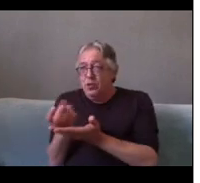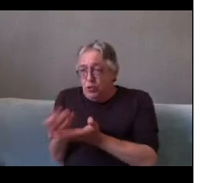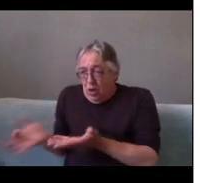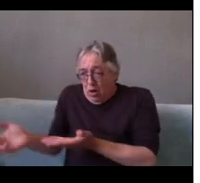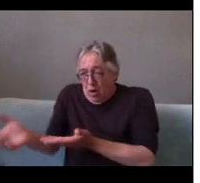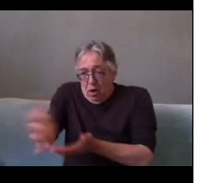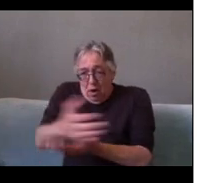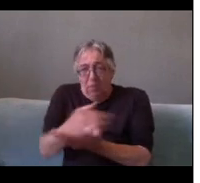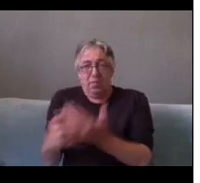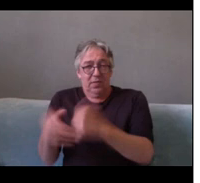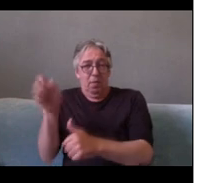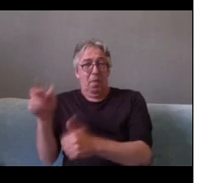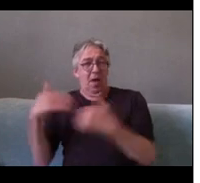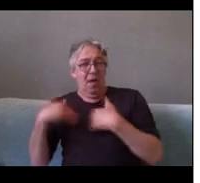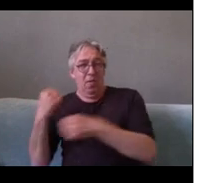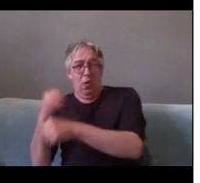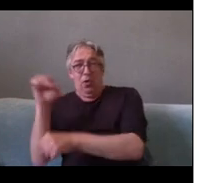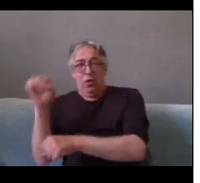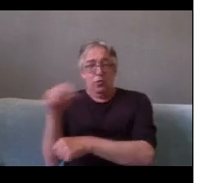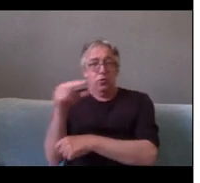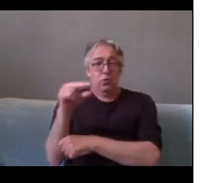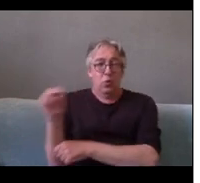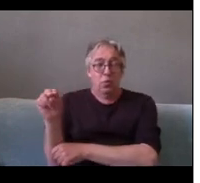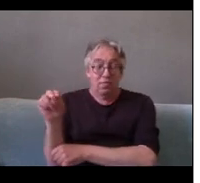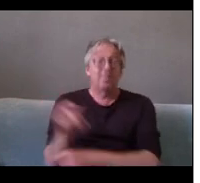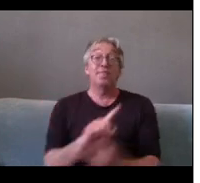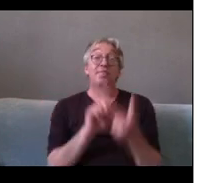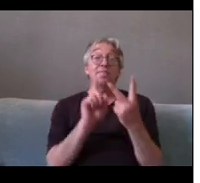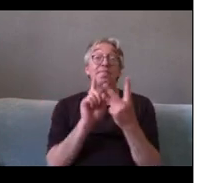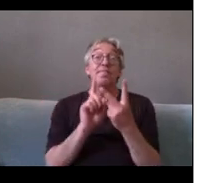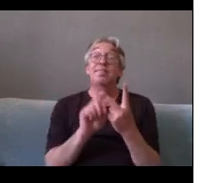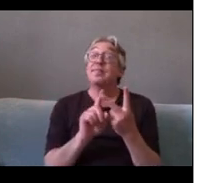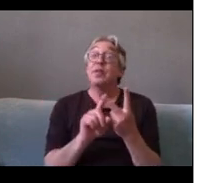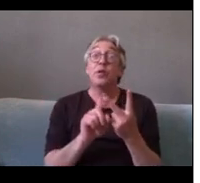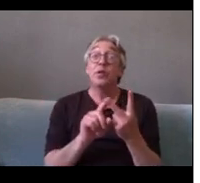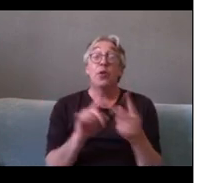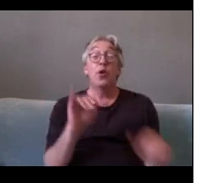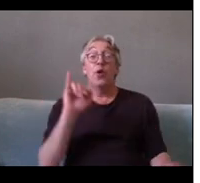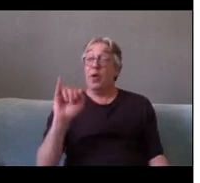Second of all, i2i supports DPOs, so the disabled persons organizations,